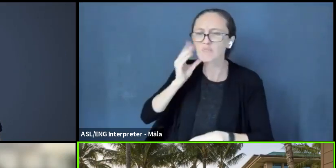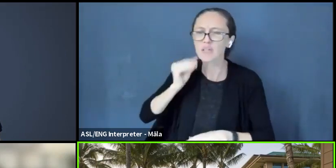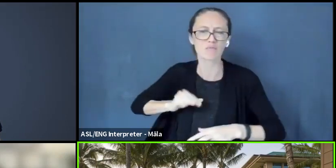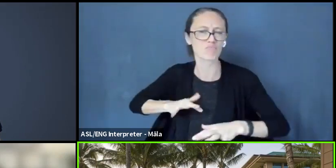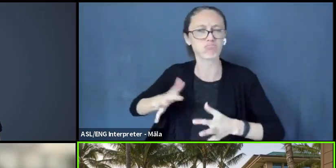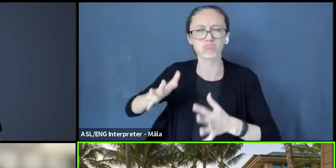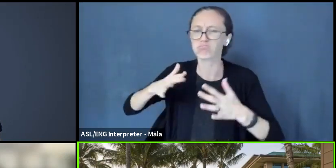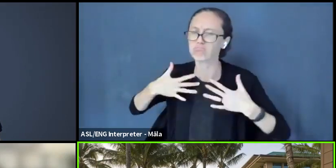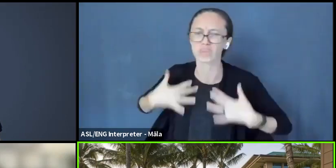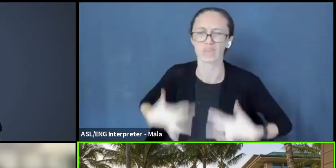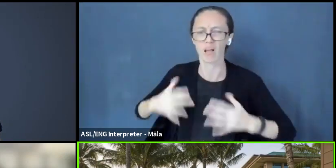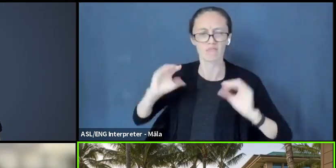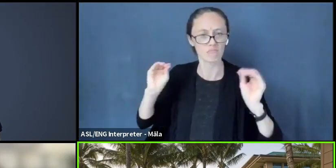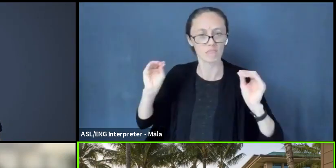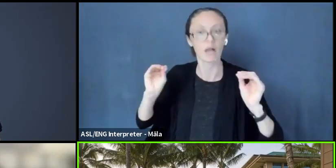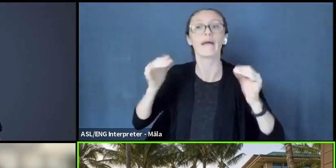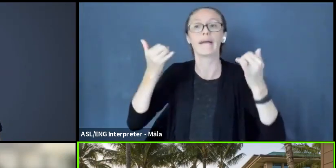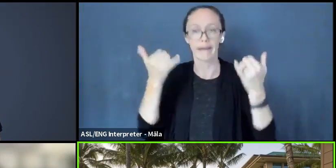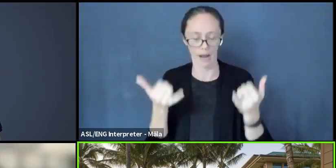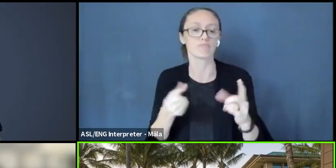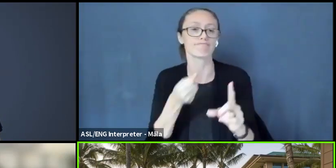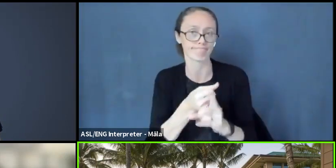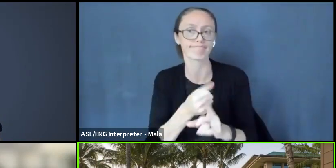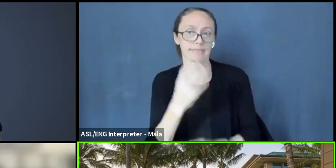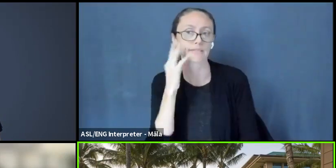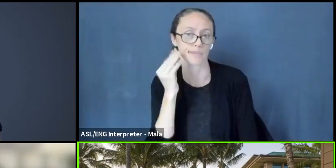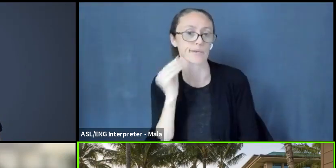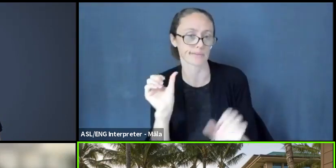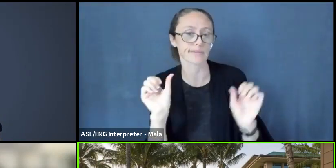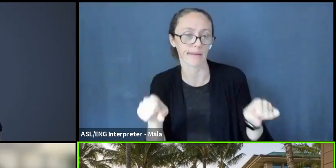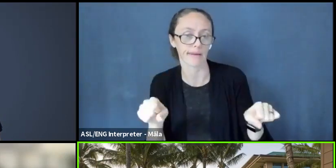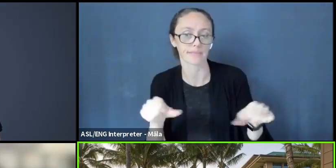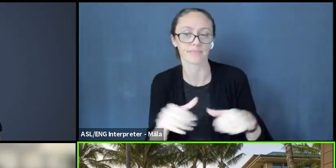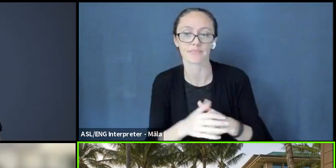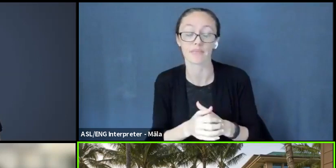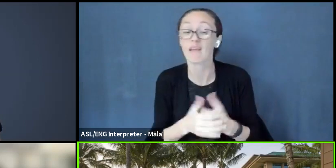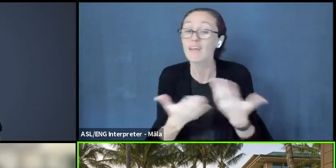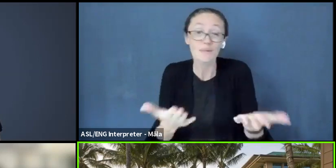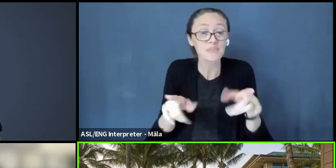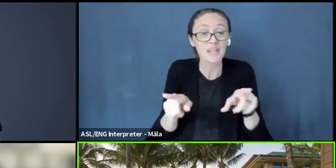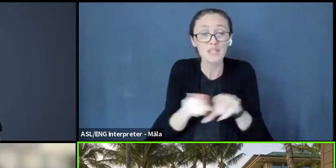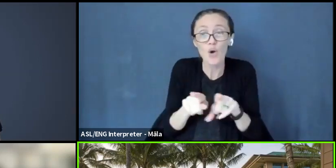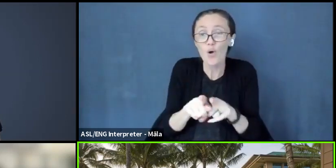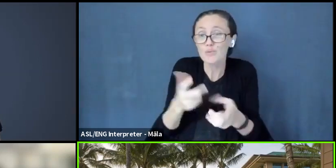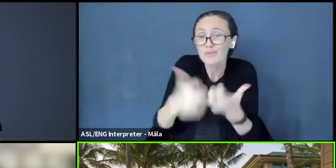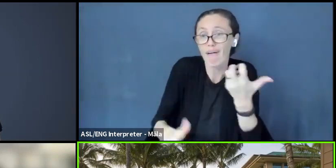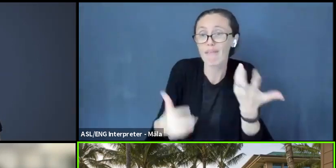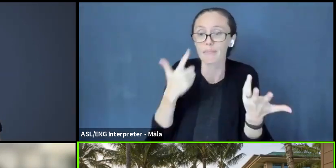With that, of course, it's hard to tell because you've also had a very severe many cases life-threatening